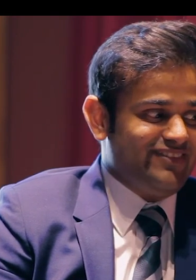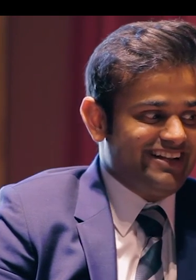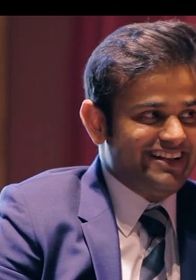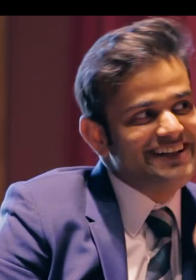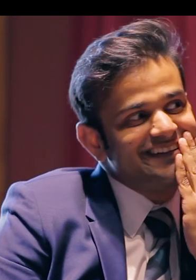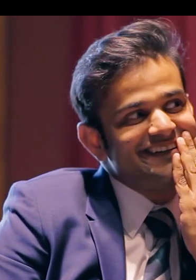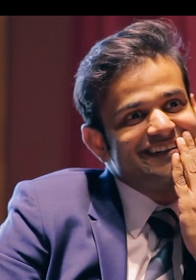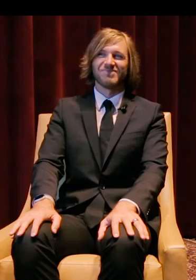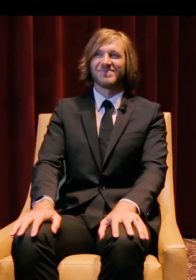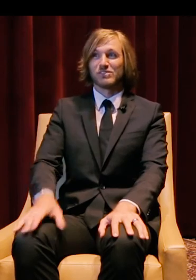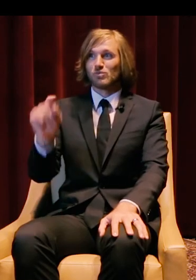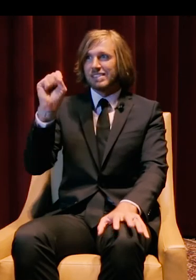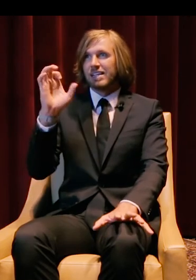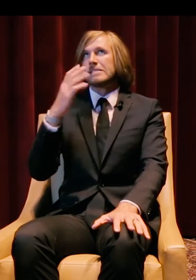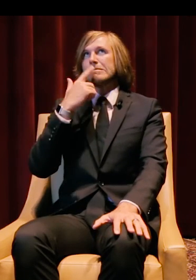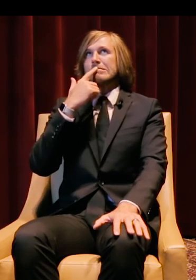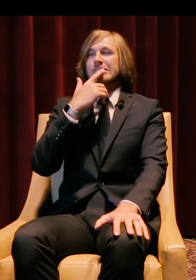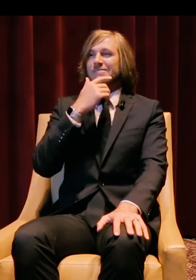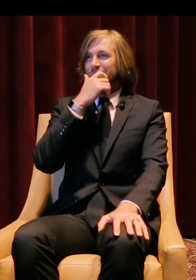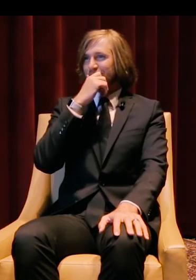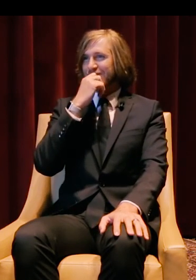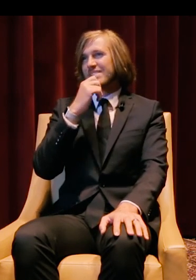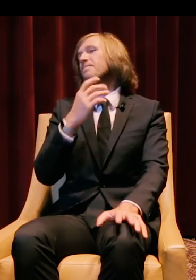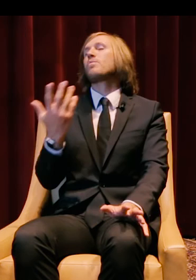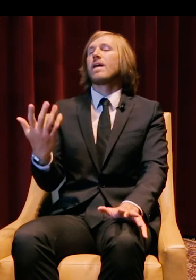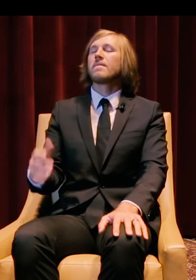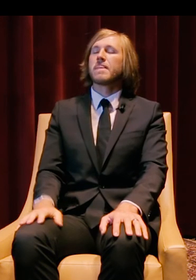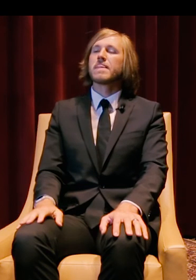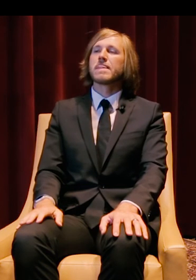20 seconds left. Well, I think that,